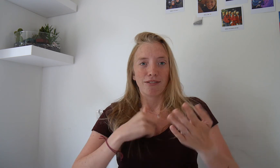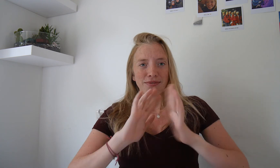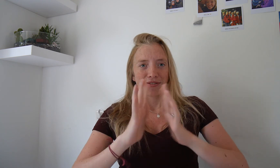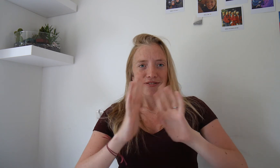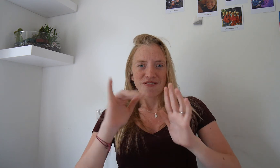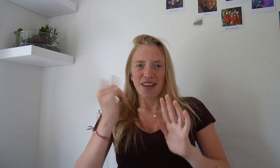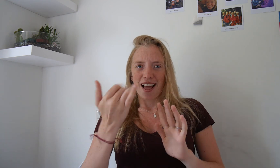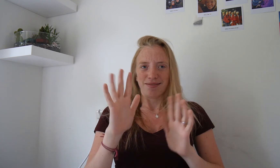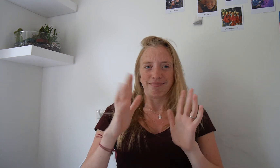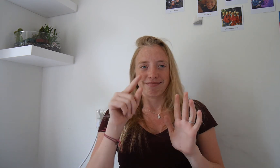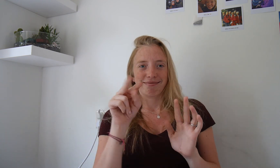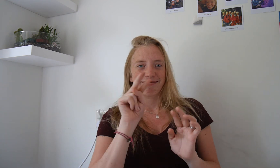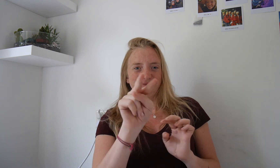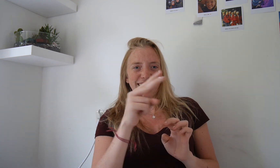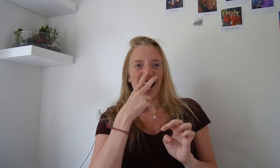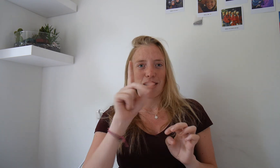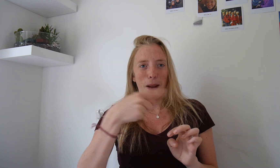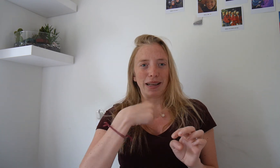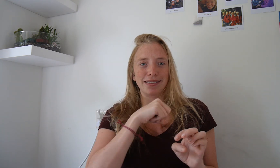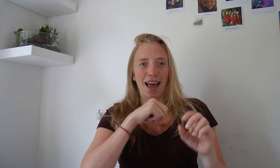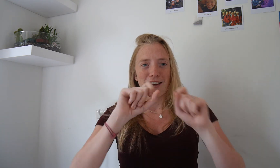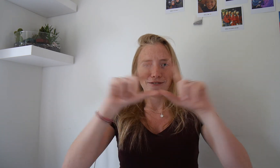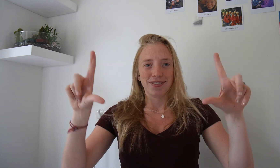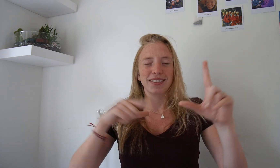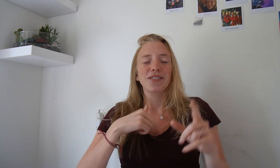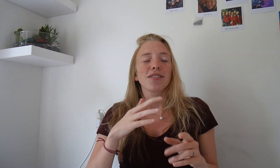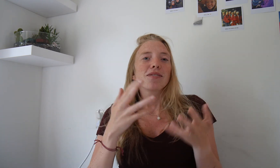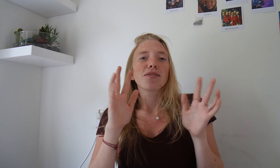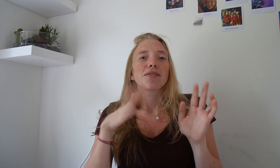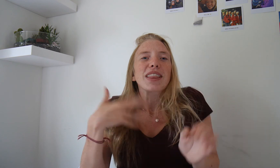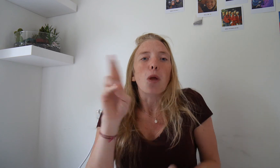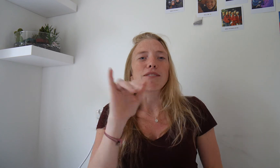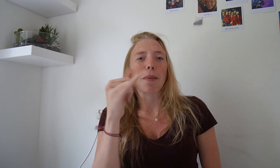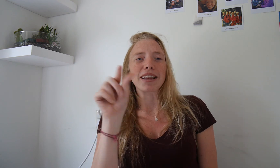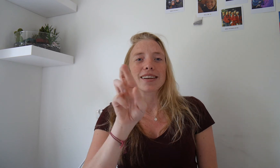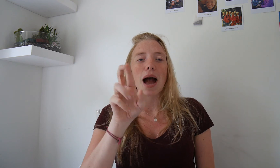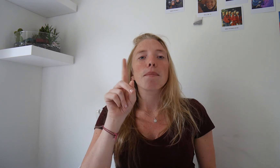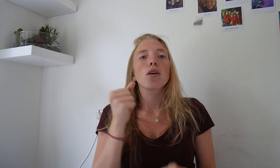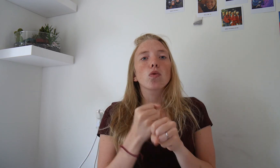I have to say that I still find it weird to see myself signing.